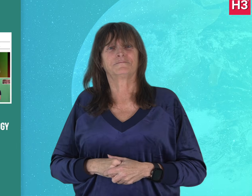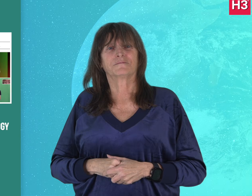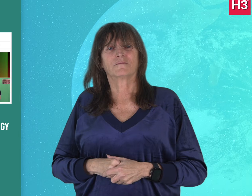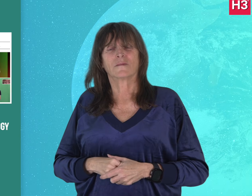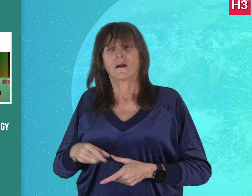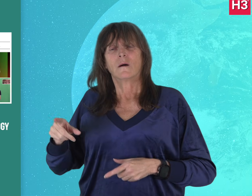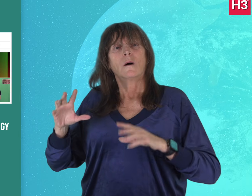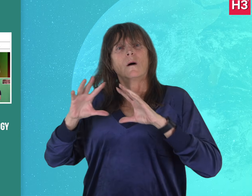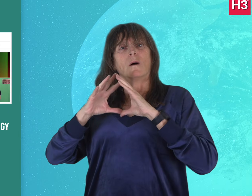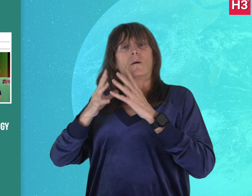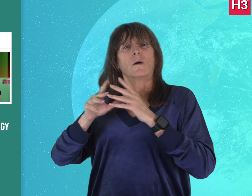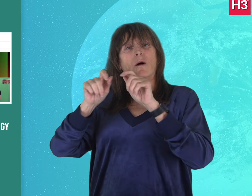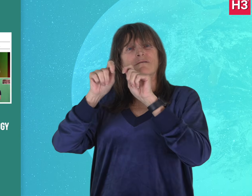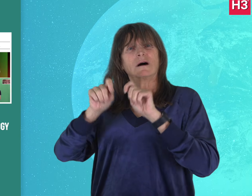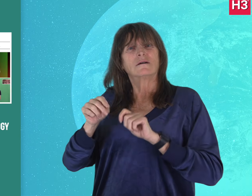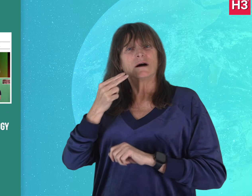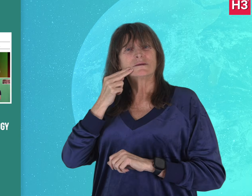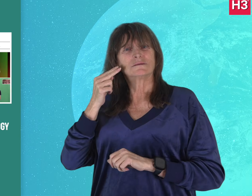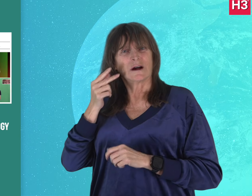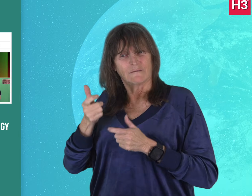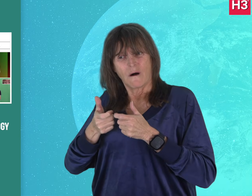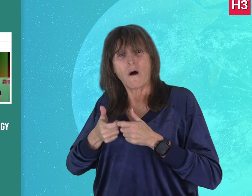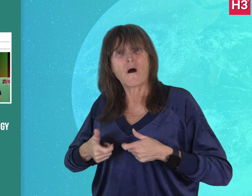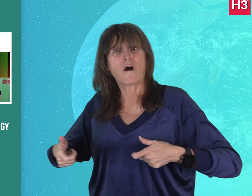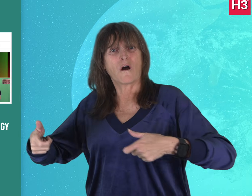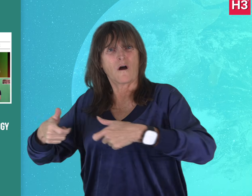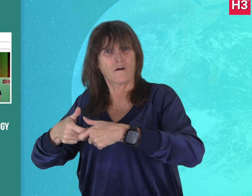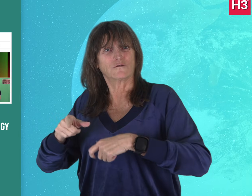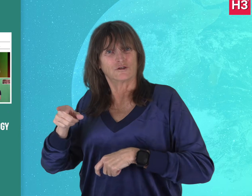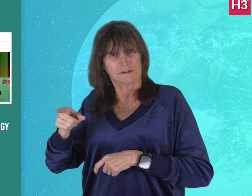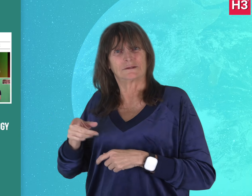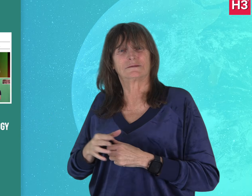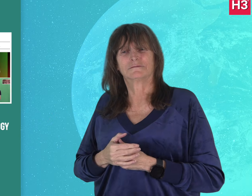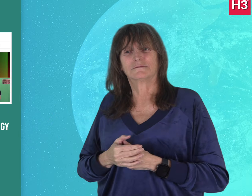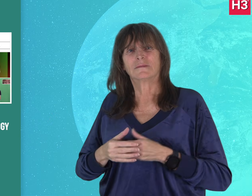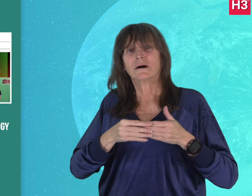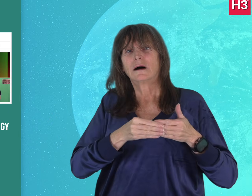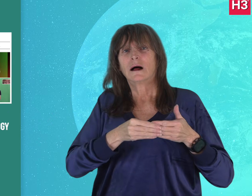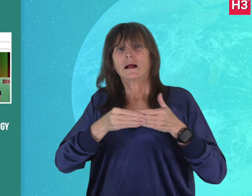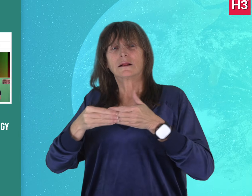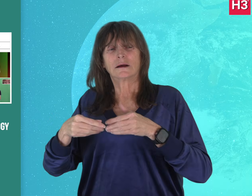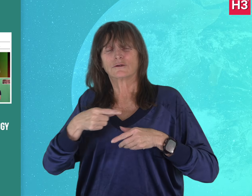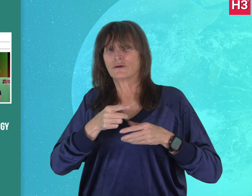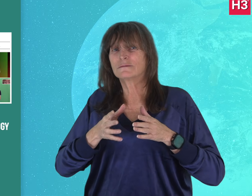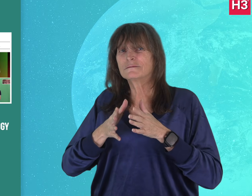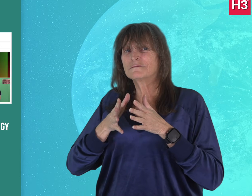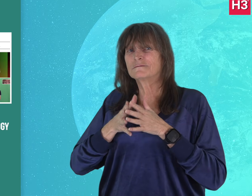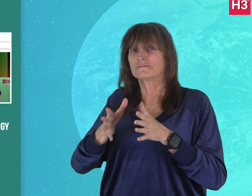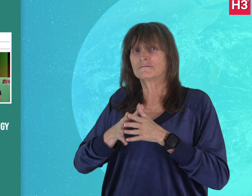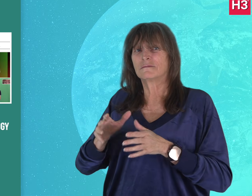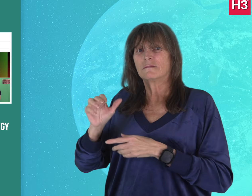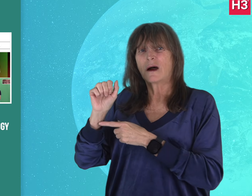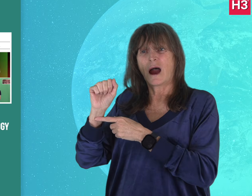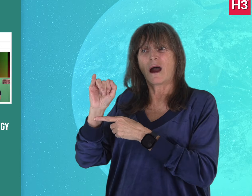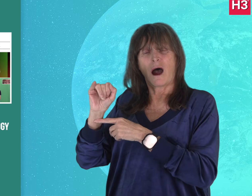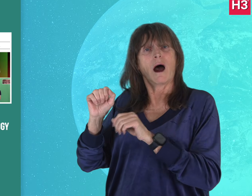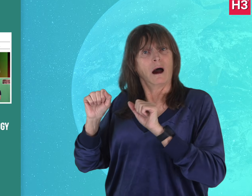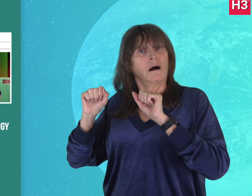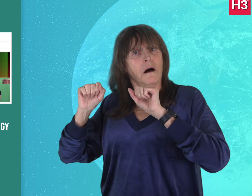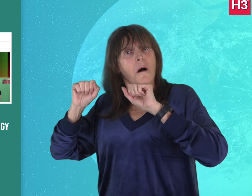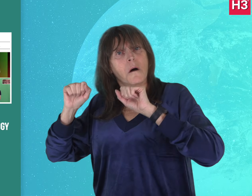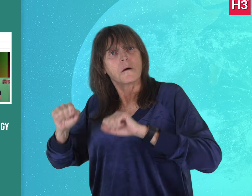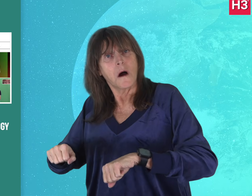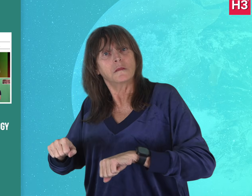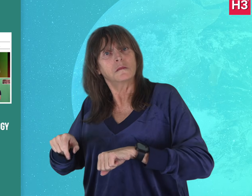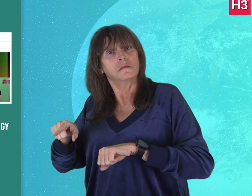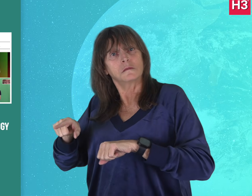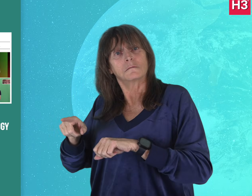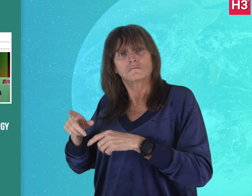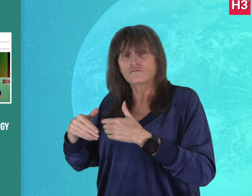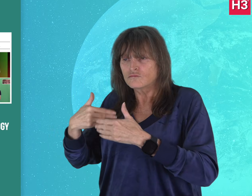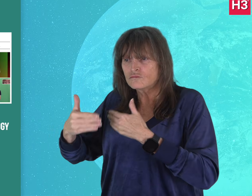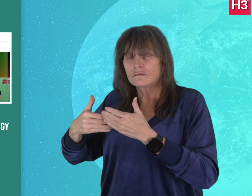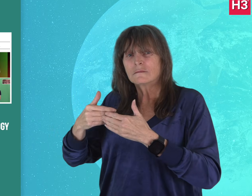leaders said AI can be useful as long as it respects Deaf rights,